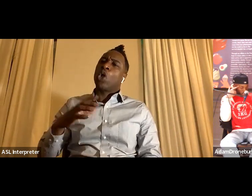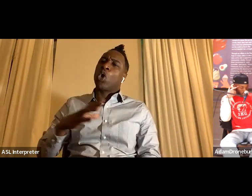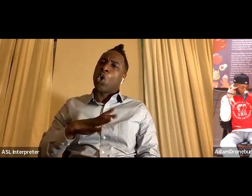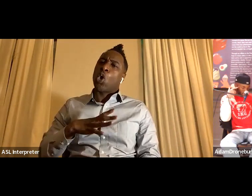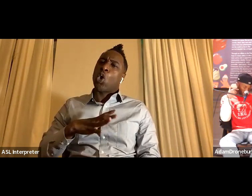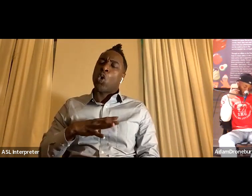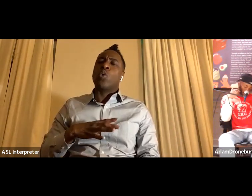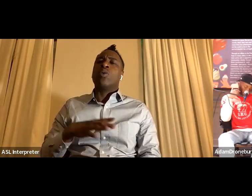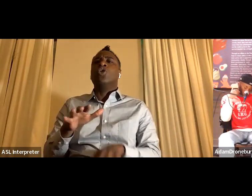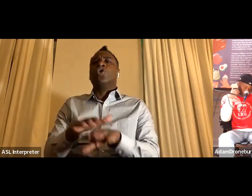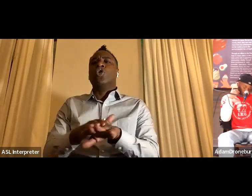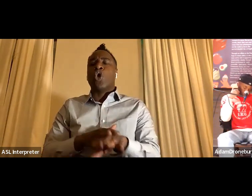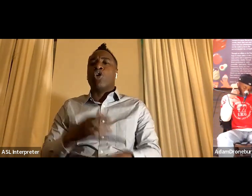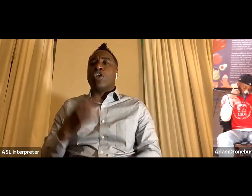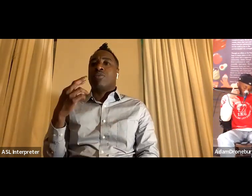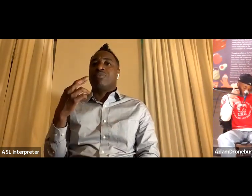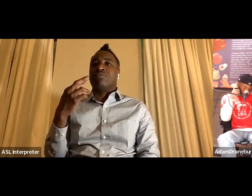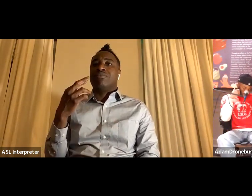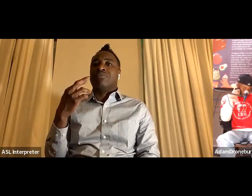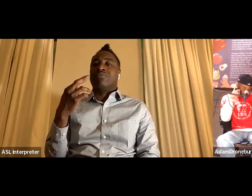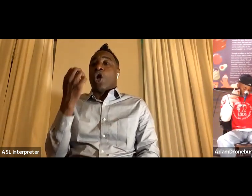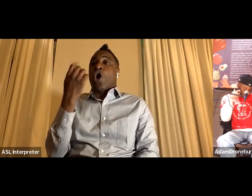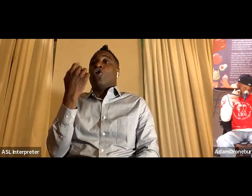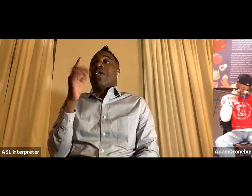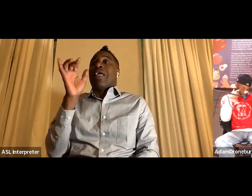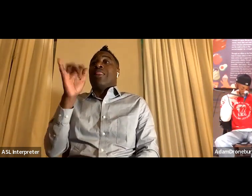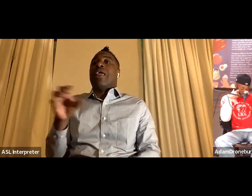realize that the more time I spend in Baltimore